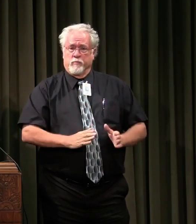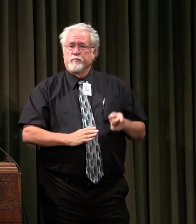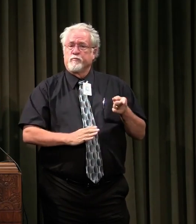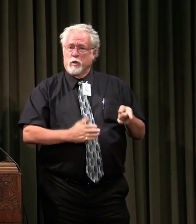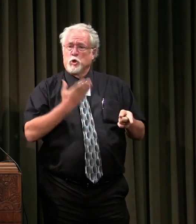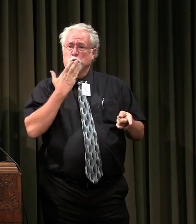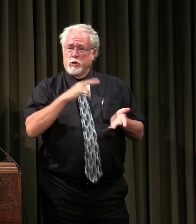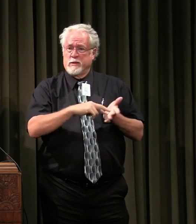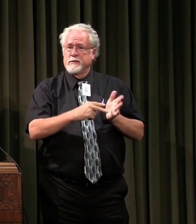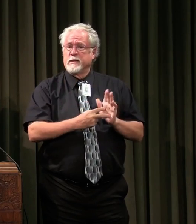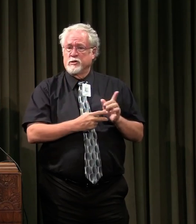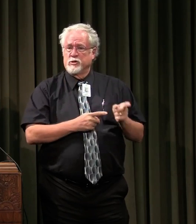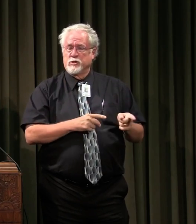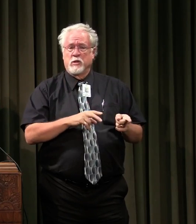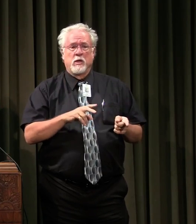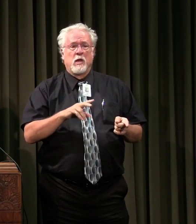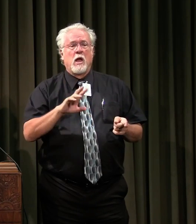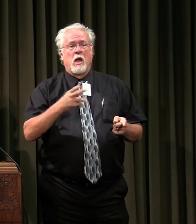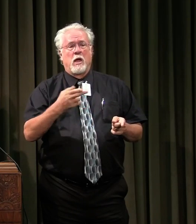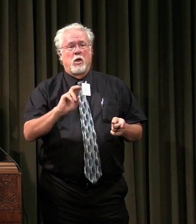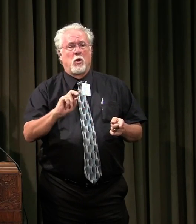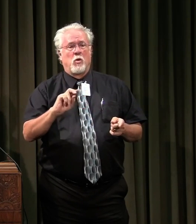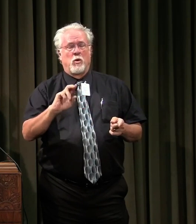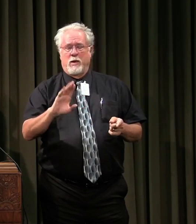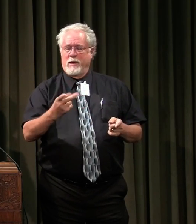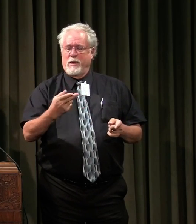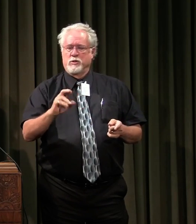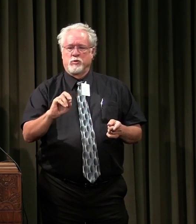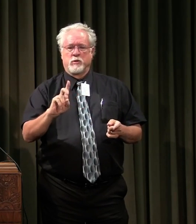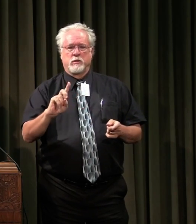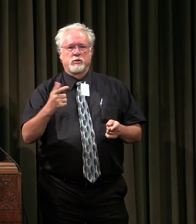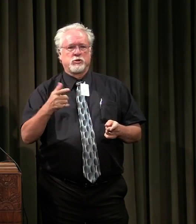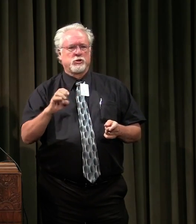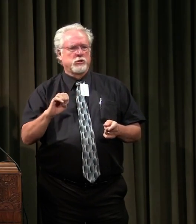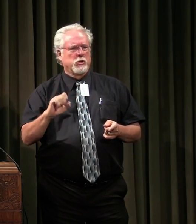Representative Valerie Hodges. I believe that we ought to cooperate with federal